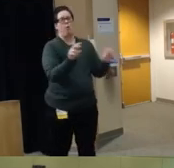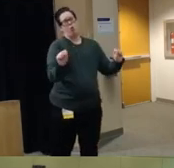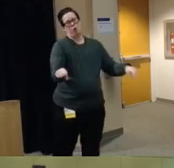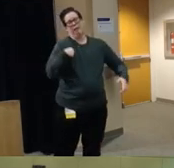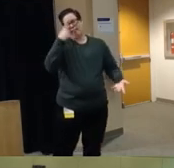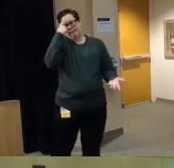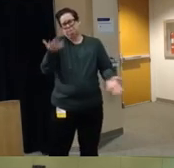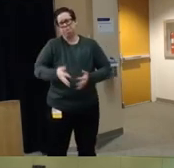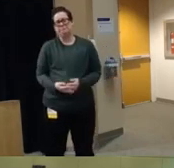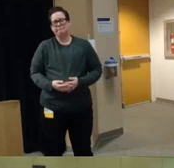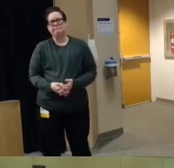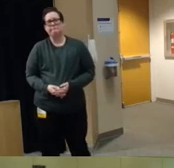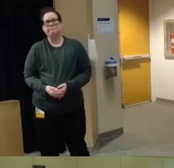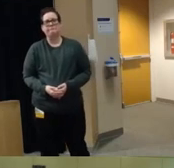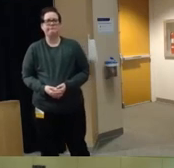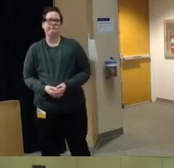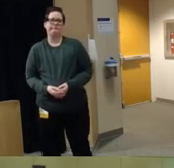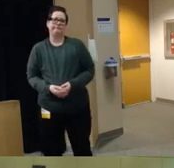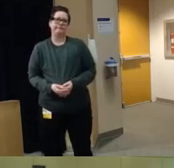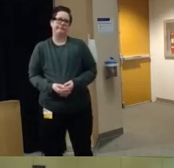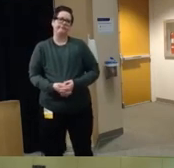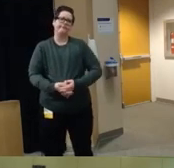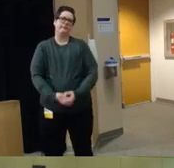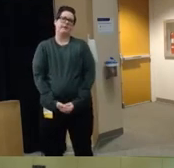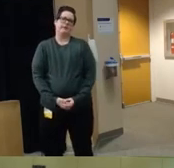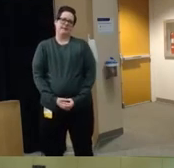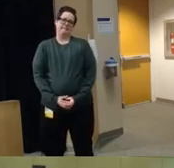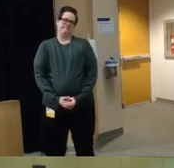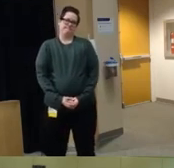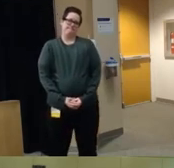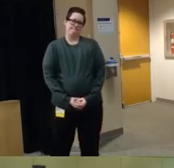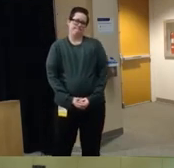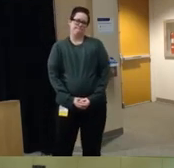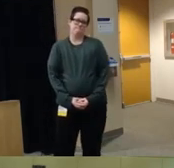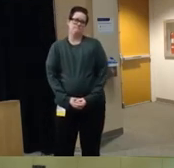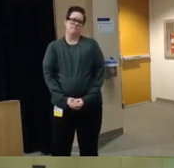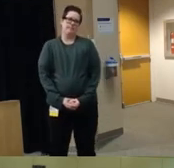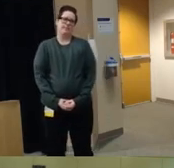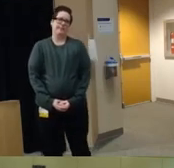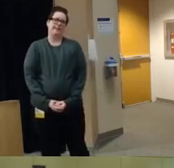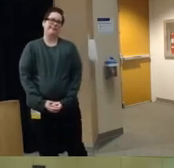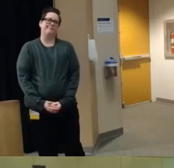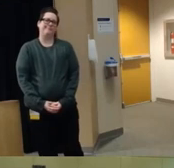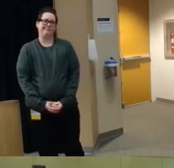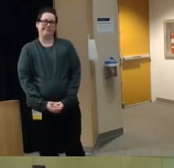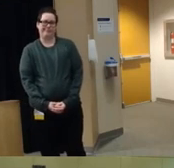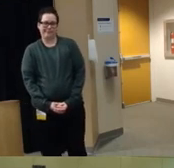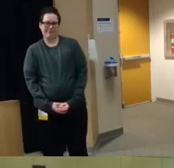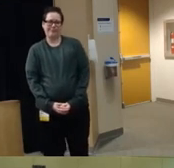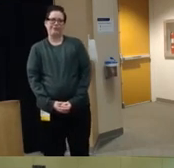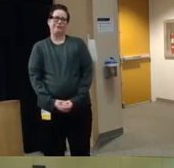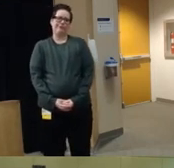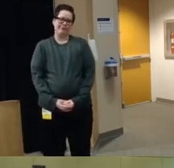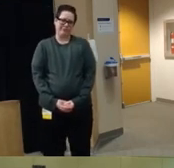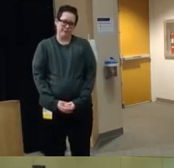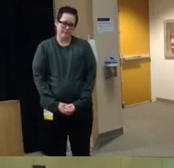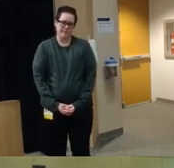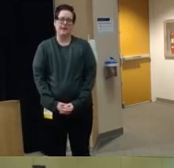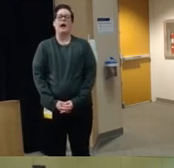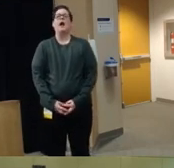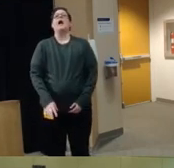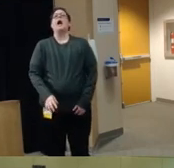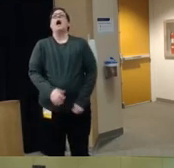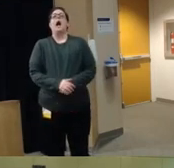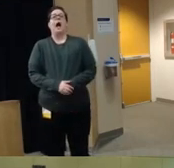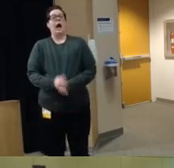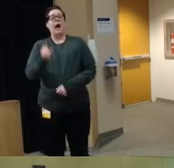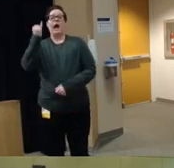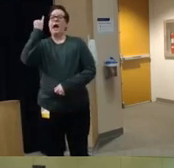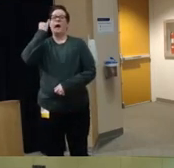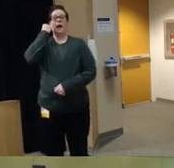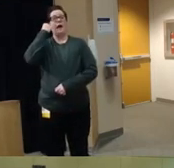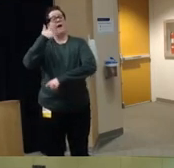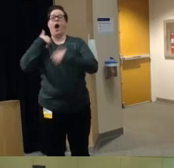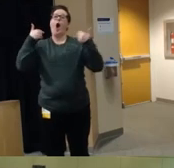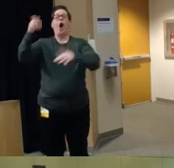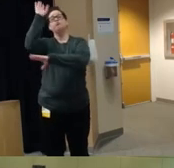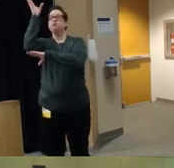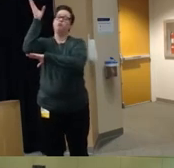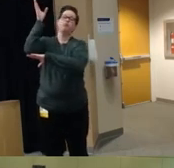successes so I think I would be remiss um if I didn't talk about um the fact that some of